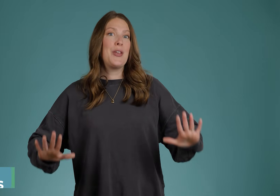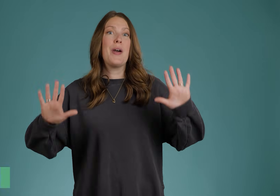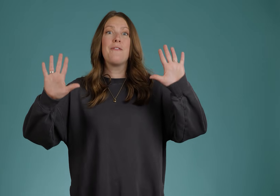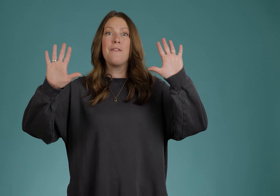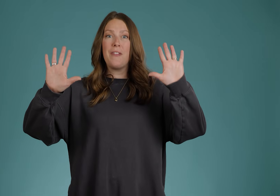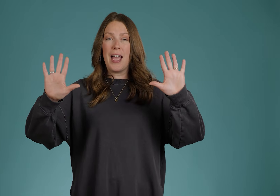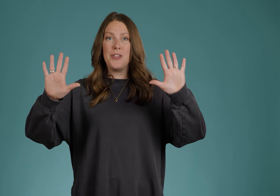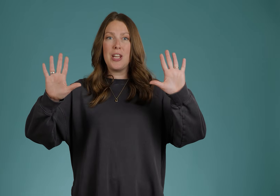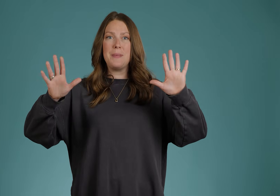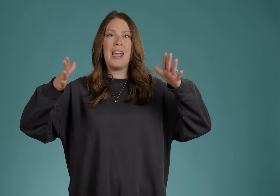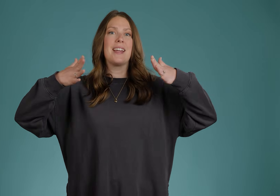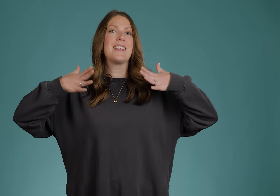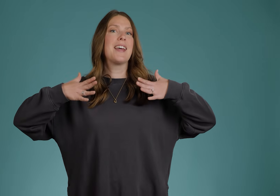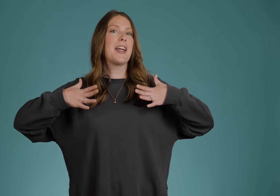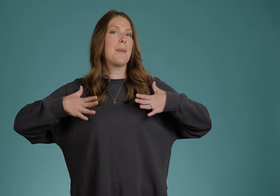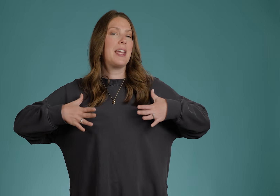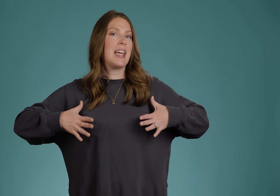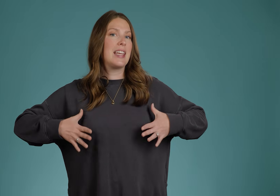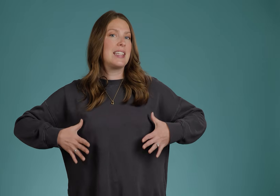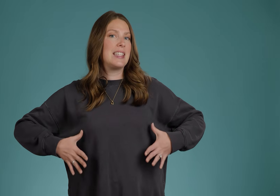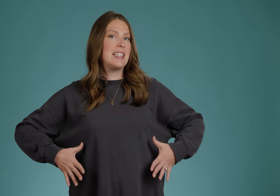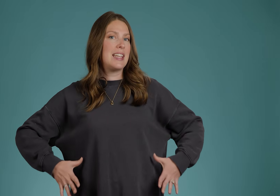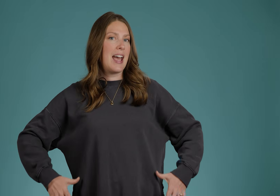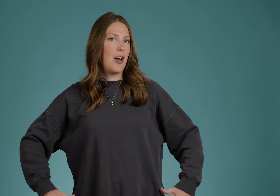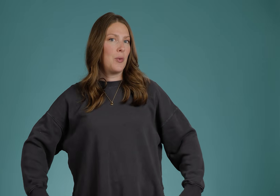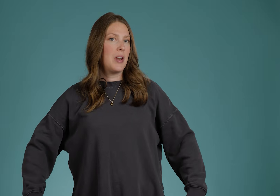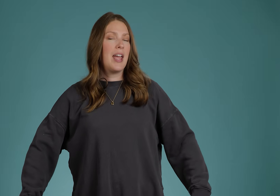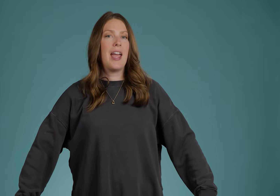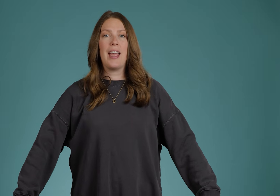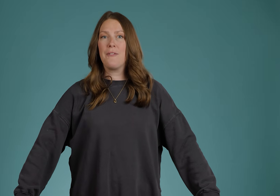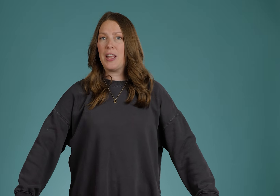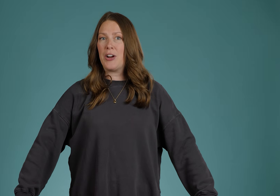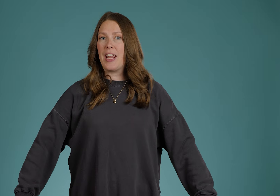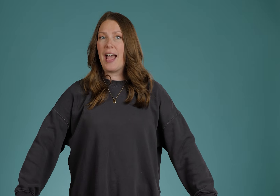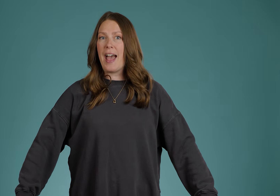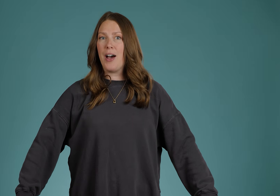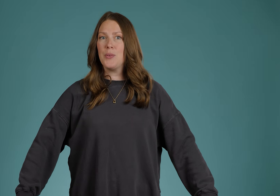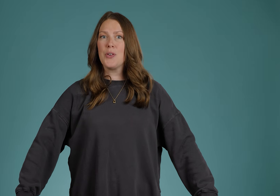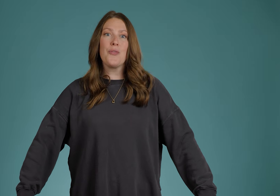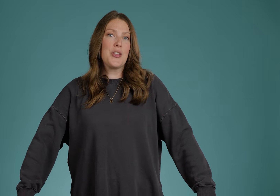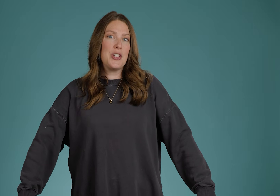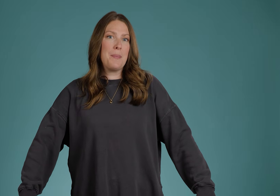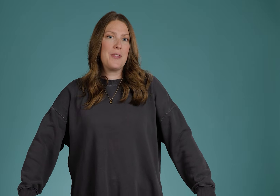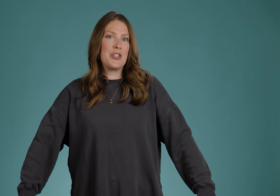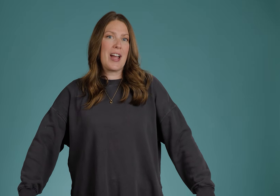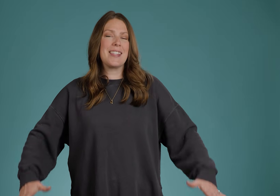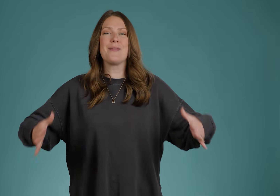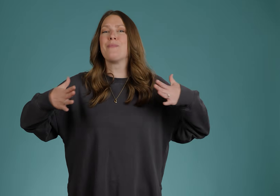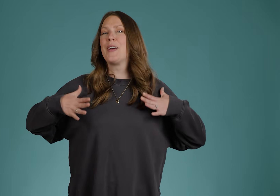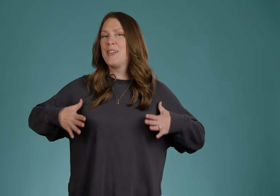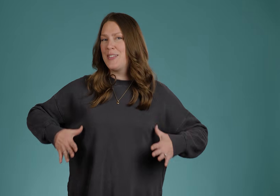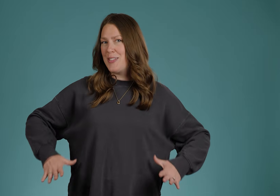You have five shaped hands coming down and flaring out for the shape of the dress.